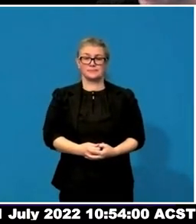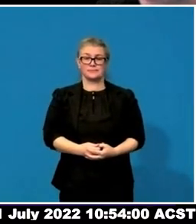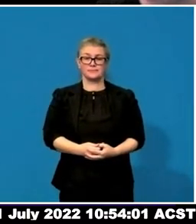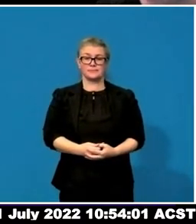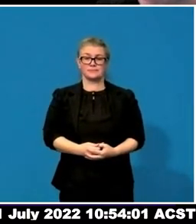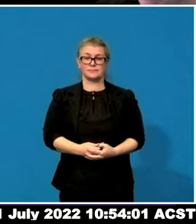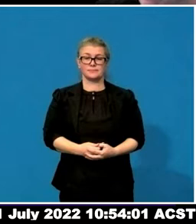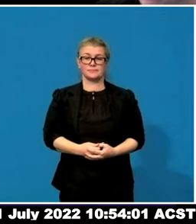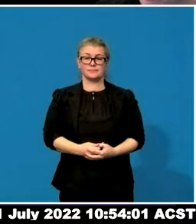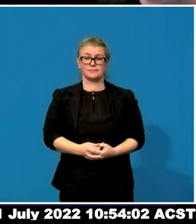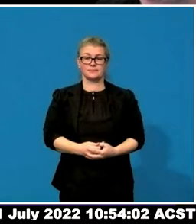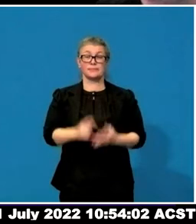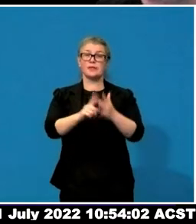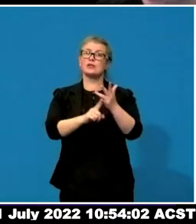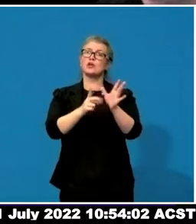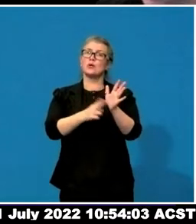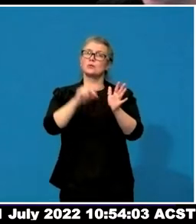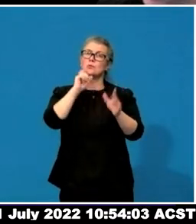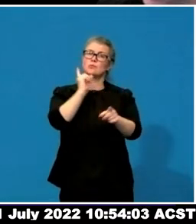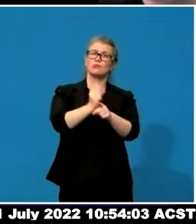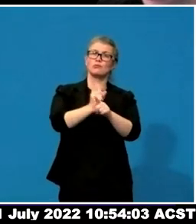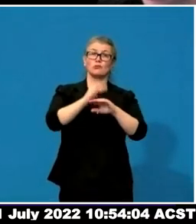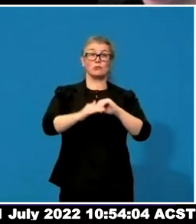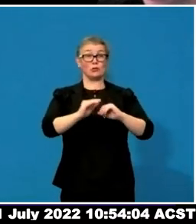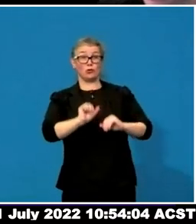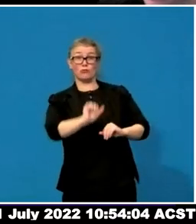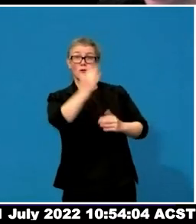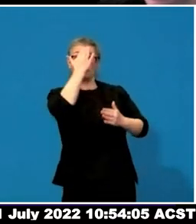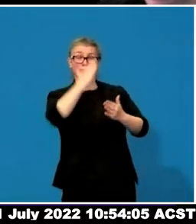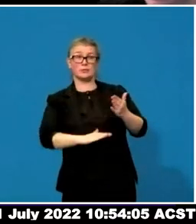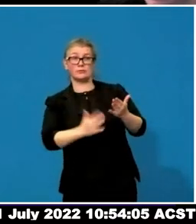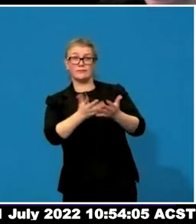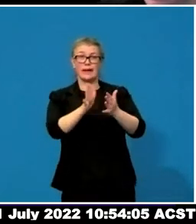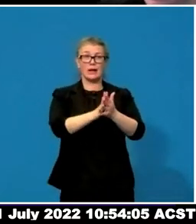Joan will comment on her experience of the NDIS in the Northern Territory and its